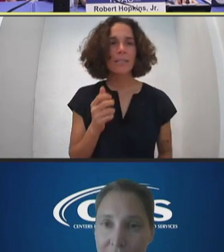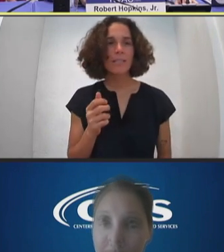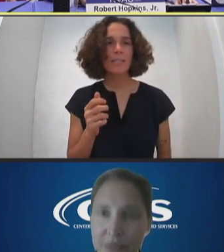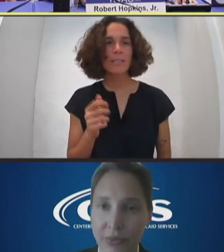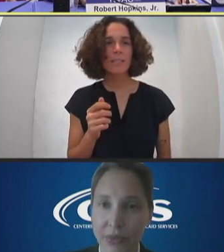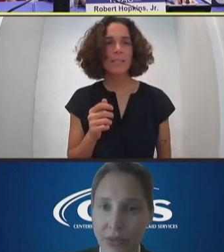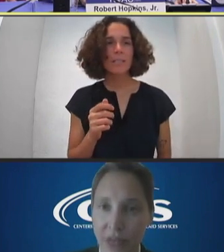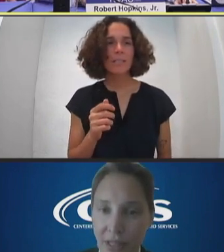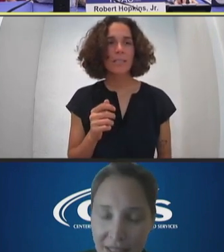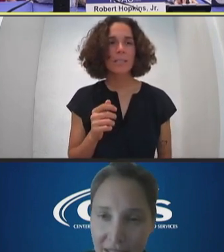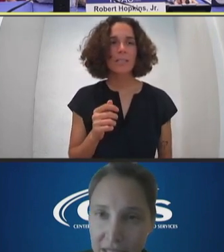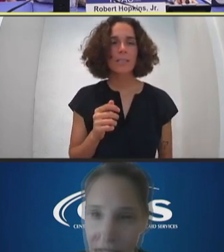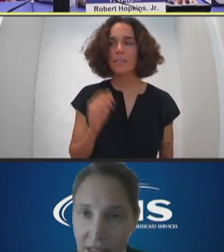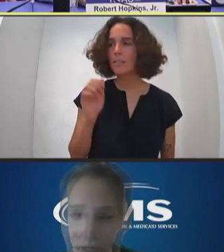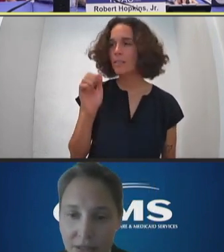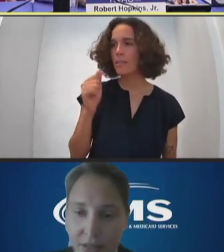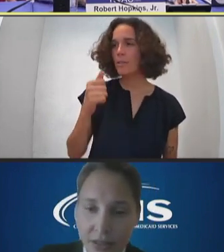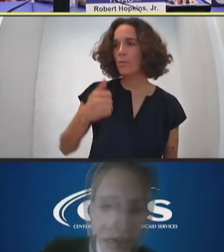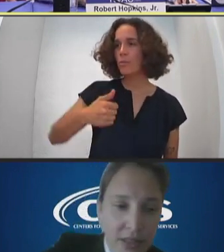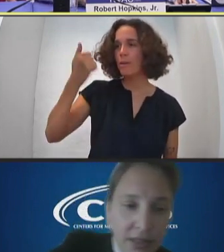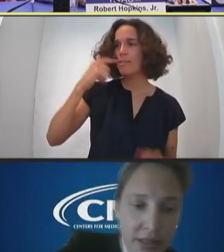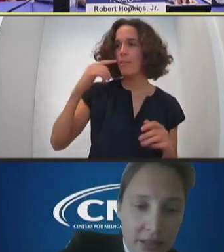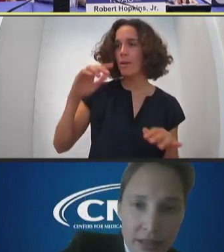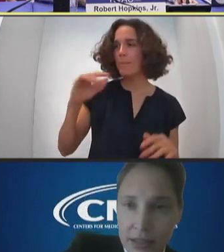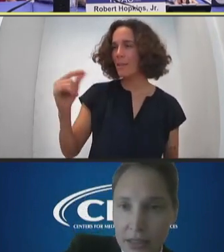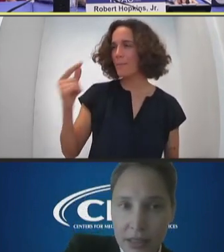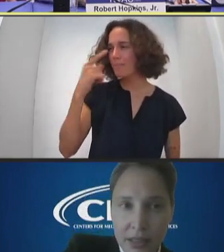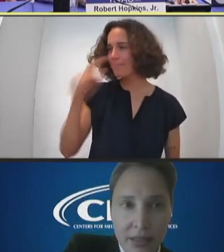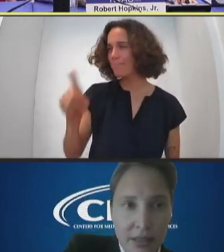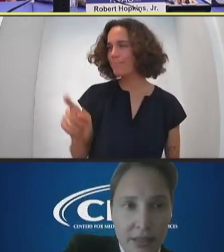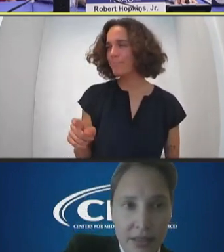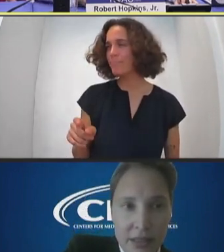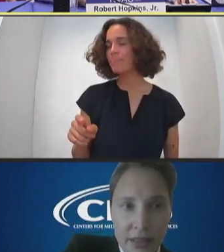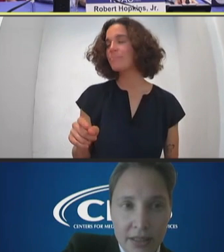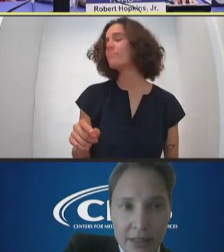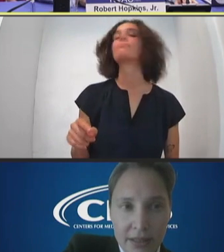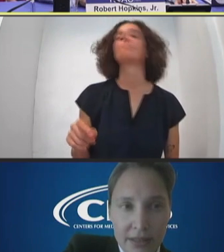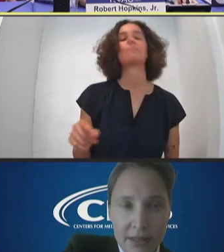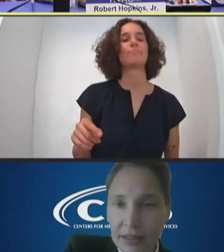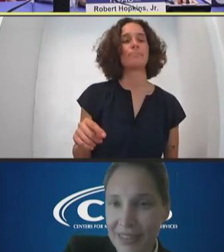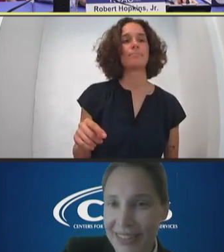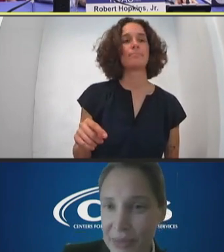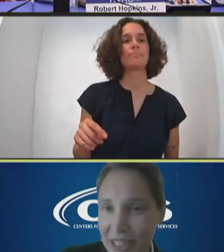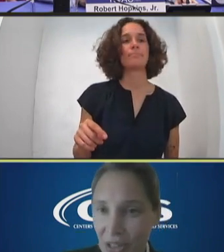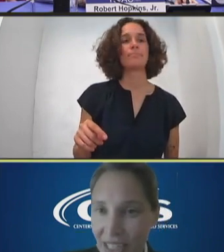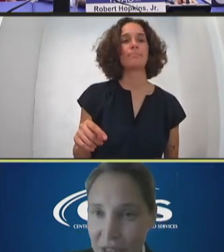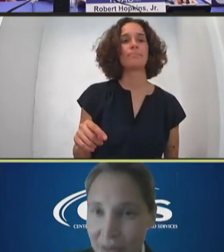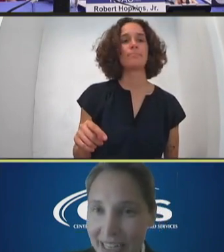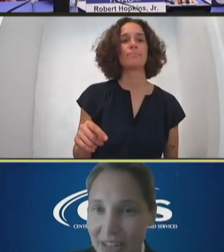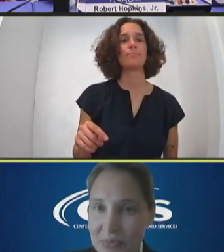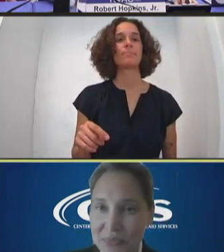Robert Hopkins: Can you raise the volume just a bit? Susan Janeczko: There we go. Can you hear me now?